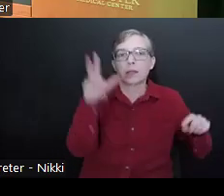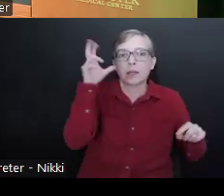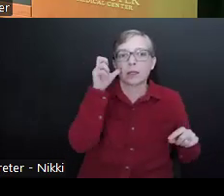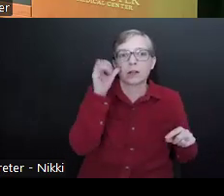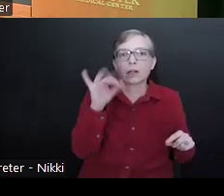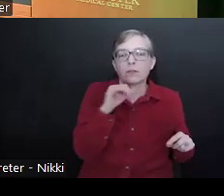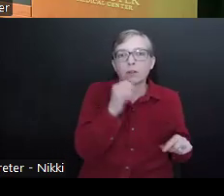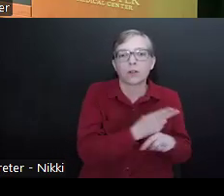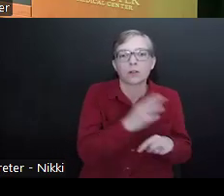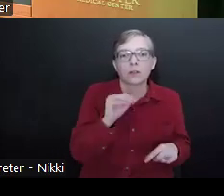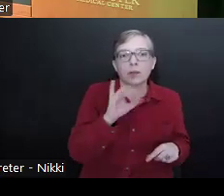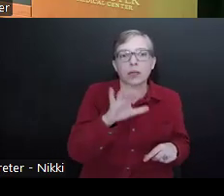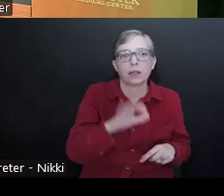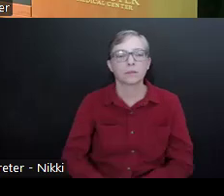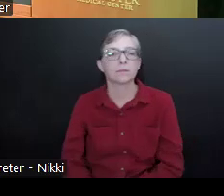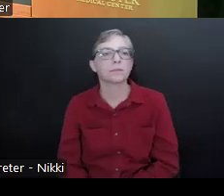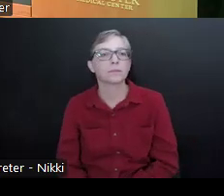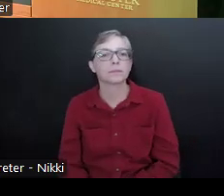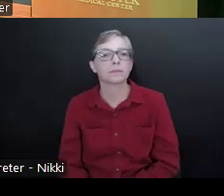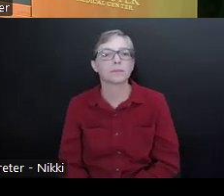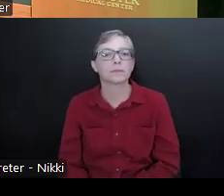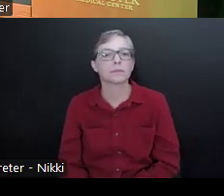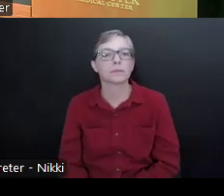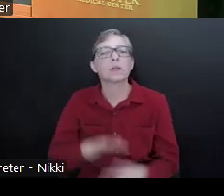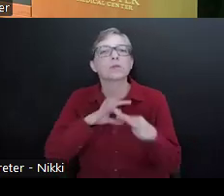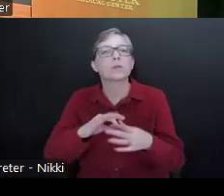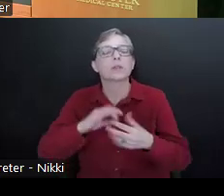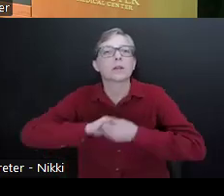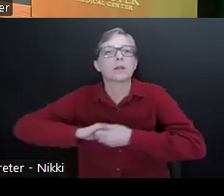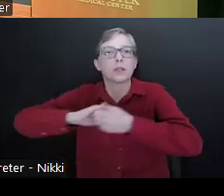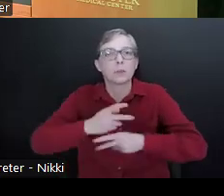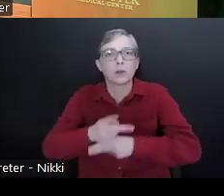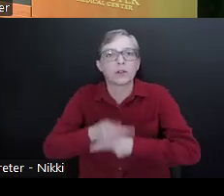my my other question was about collaborative care models um building off of the platform of cardiac